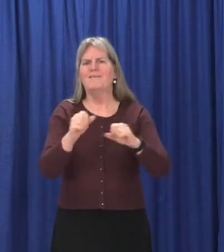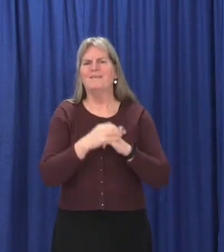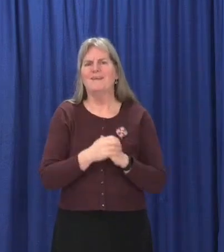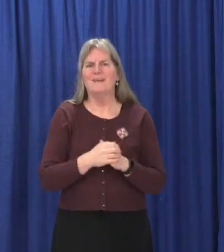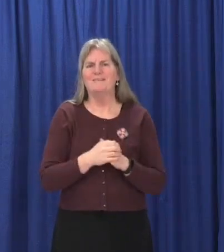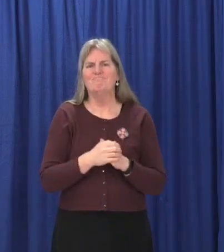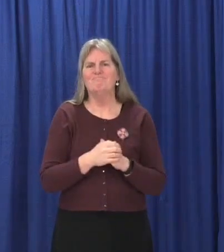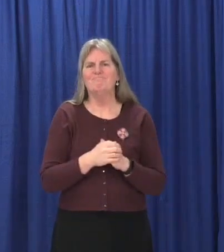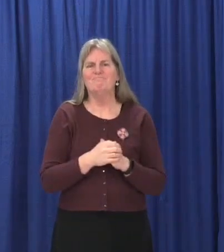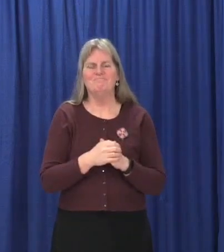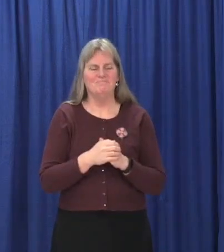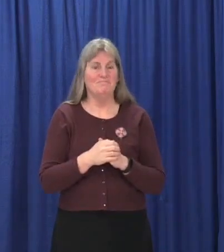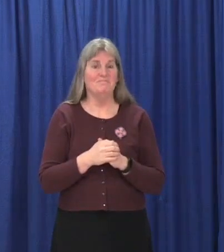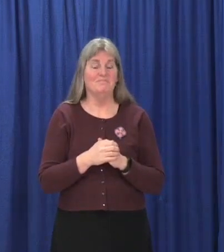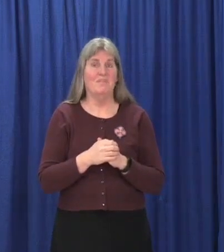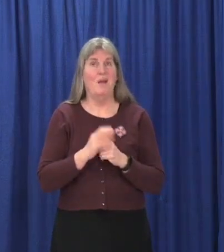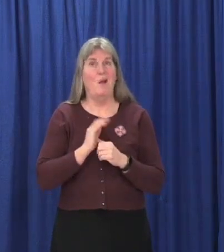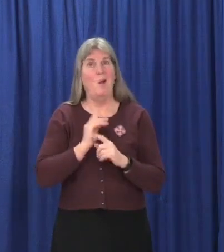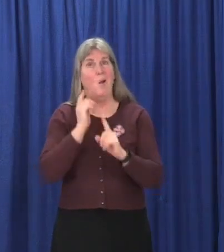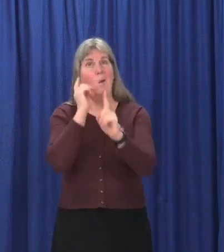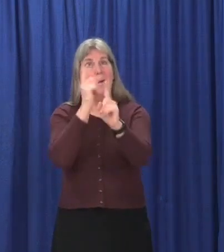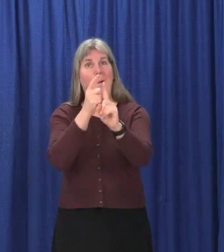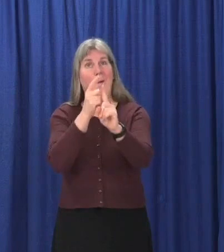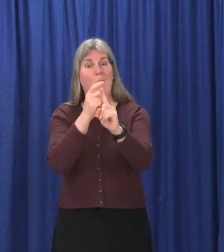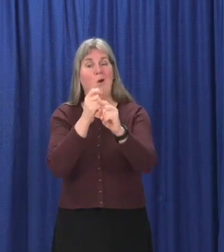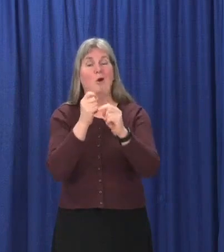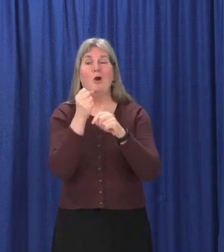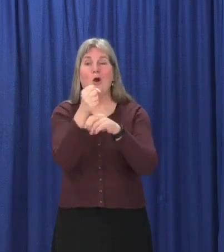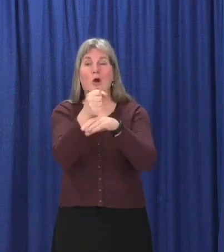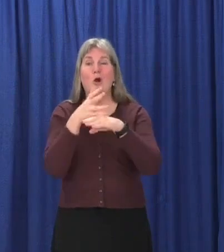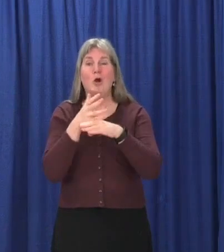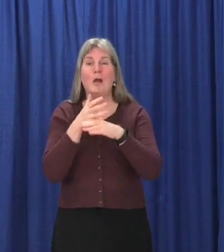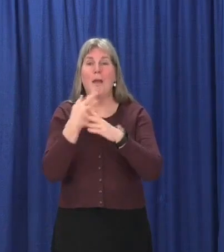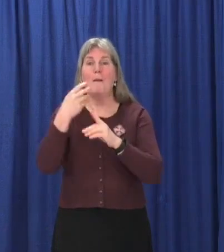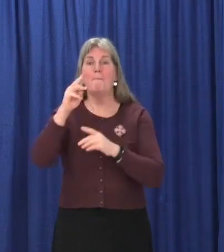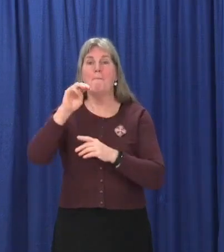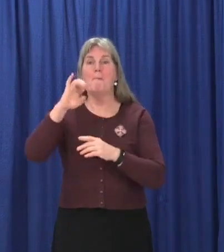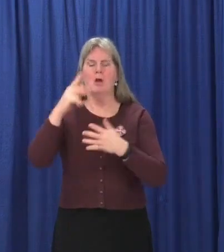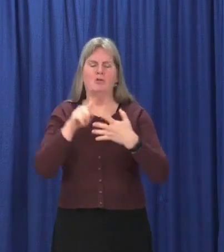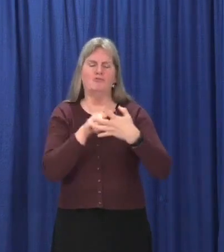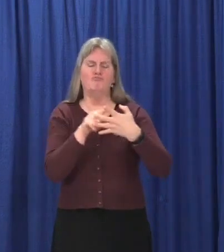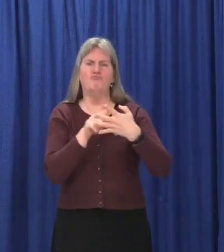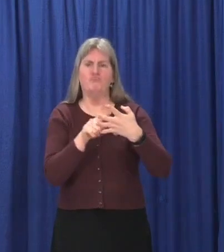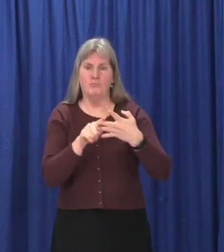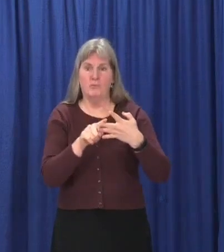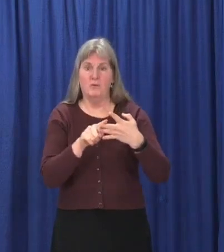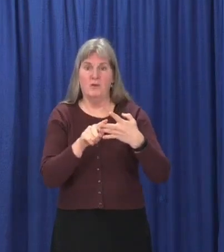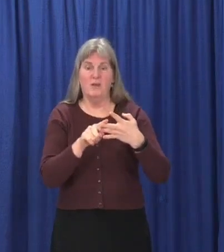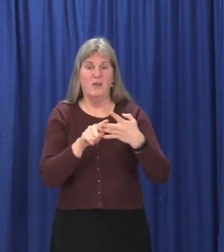track. Our hope is that by early March, the only public health measures that we will need to continue